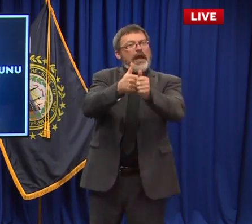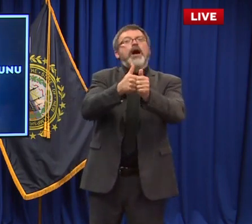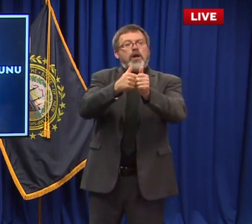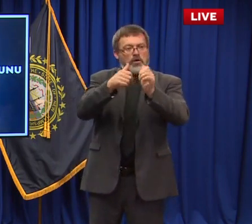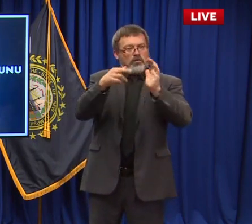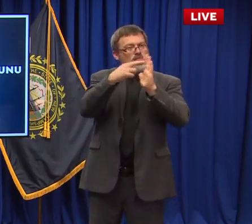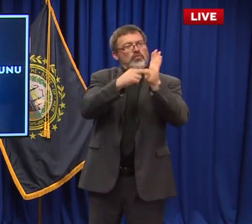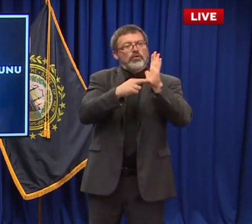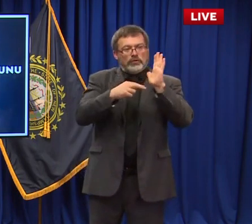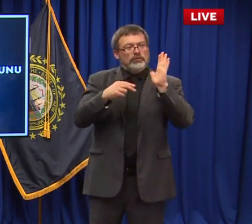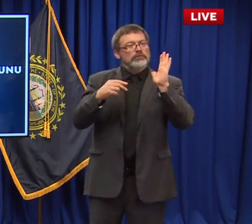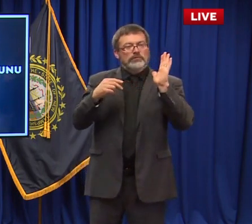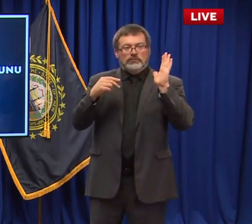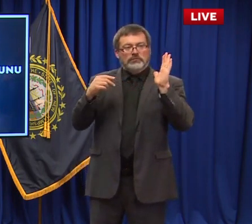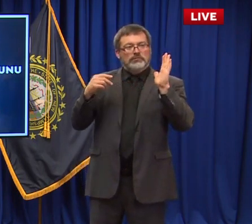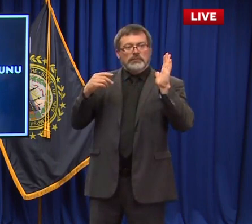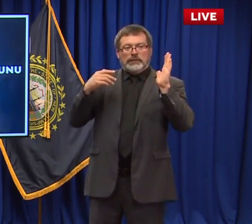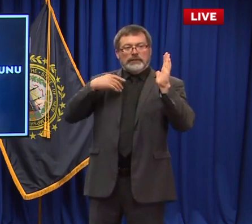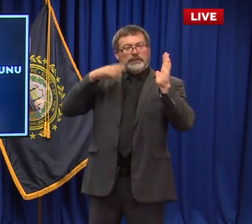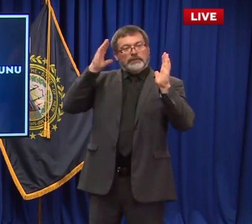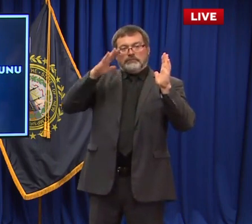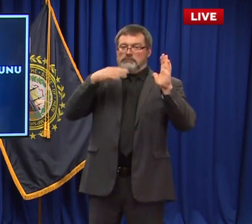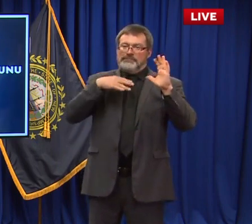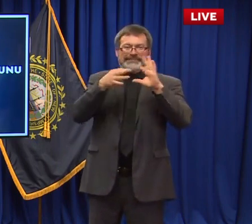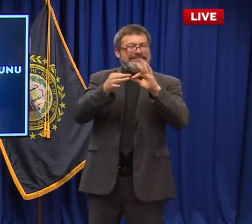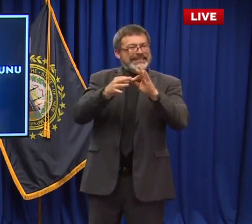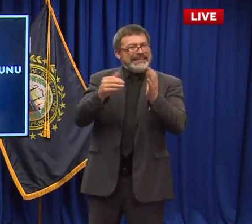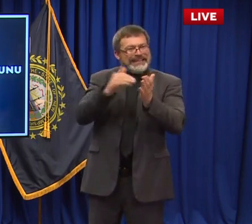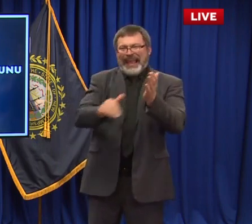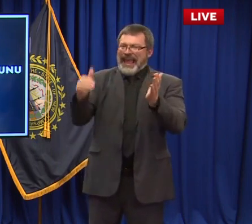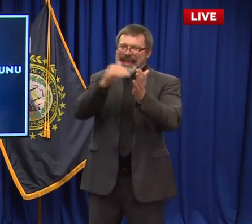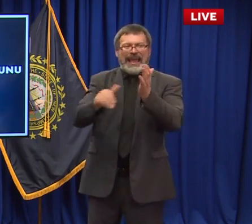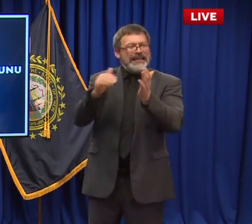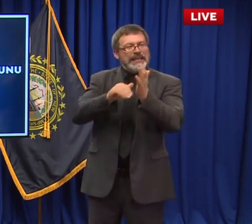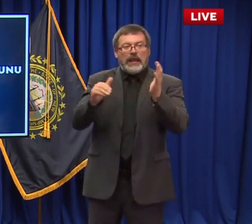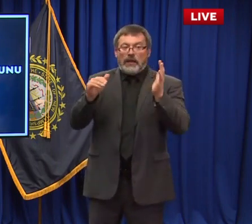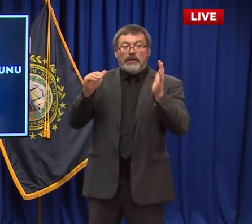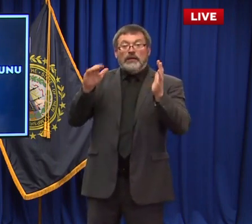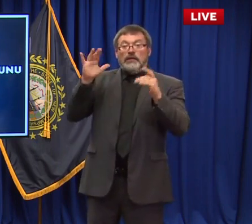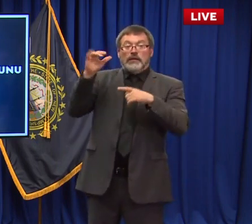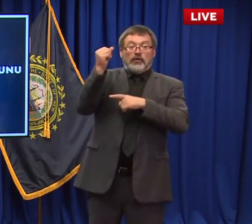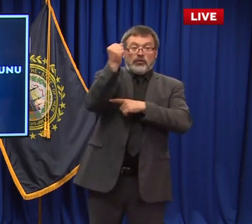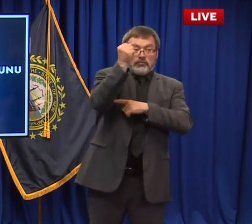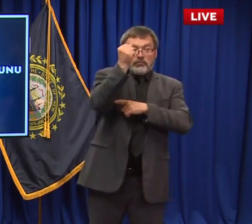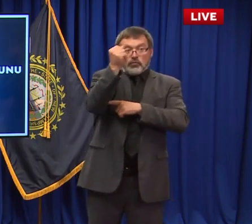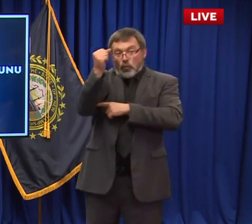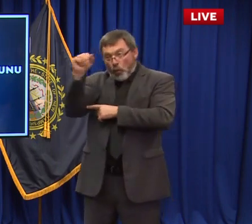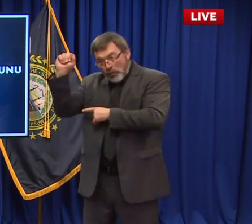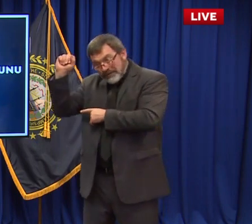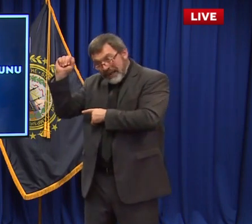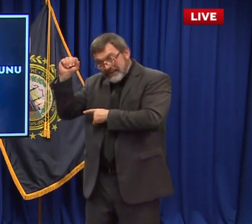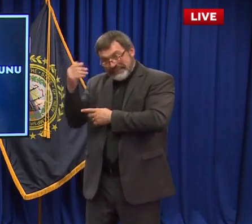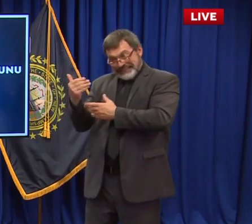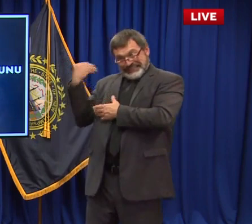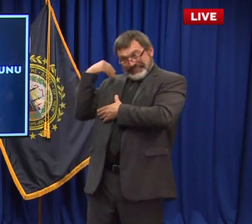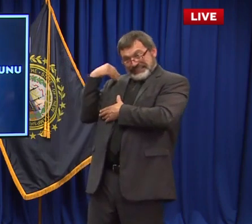AGAIN, THE GUIDELINES MANDATE IF YOU’RE GOING TO HAVE A LARGE GATHERING -- I DON’T MEAN TO BE REPETITIVE, BUT I THINK IT IS AN IMPORTANT POINT.